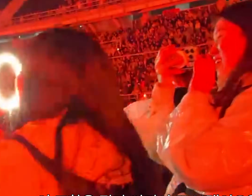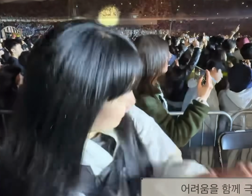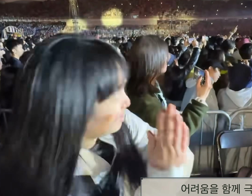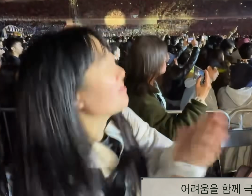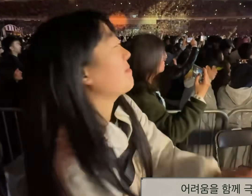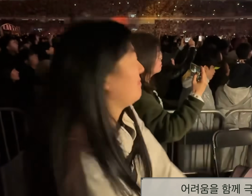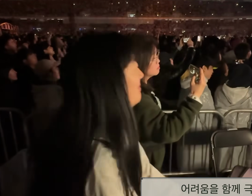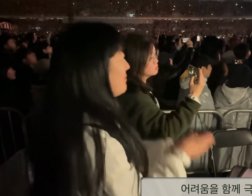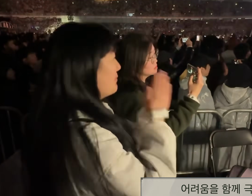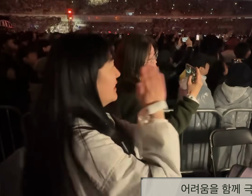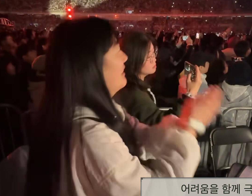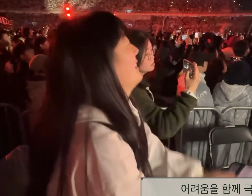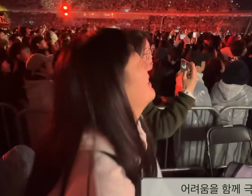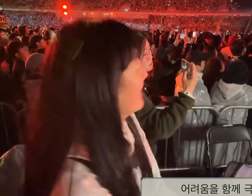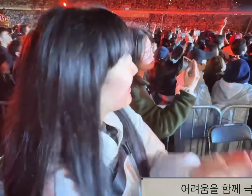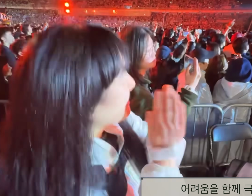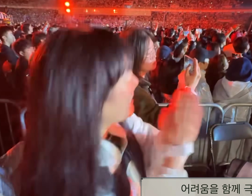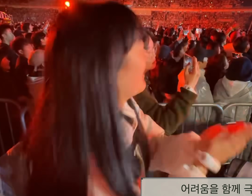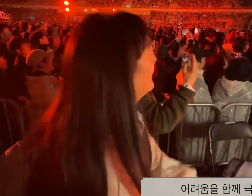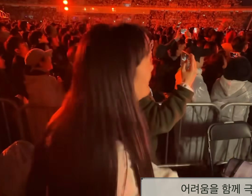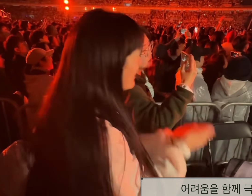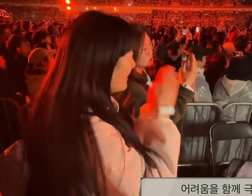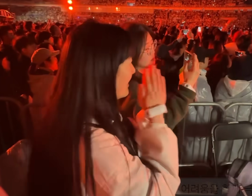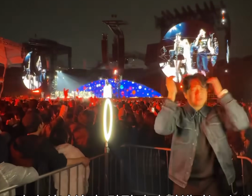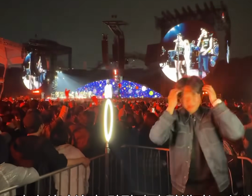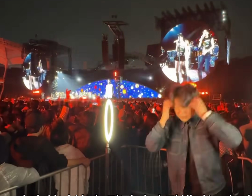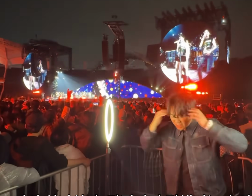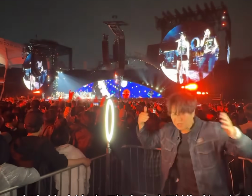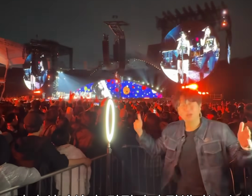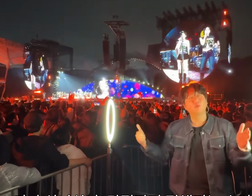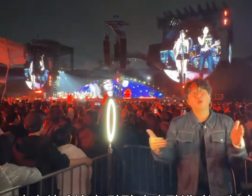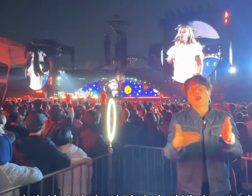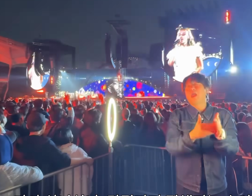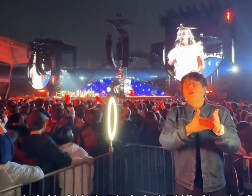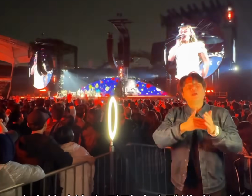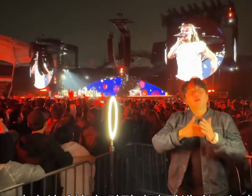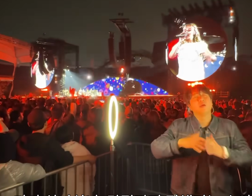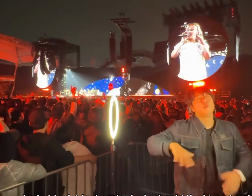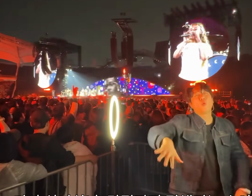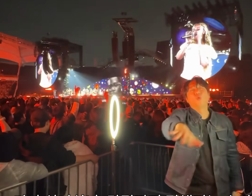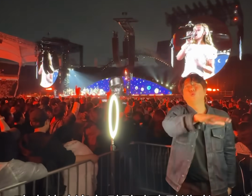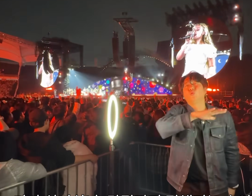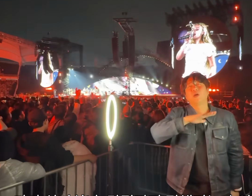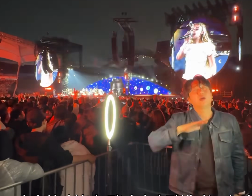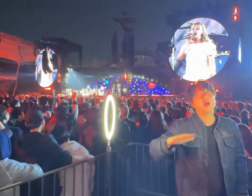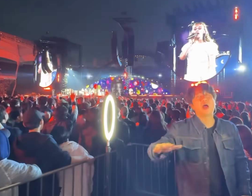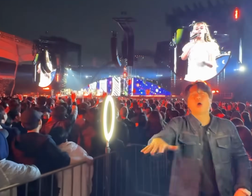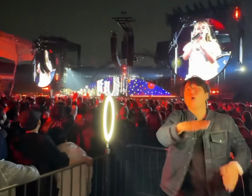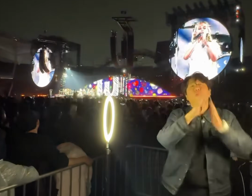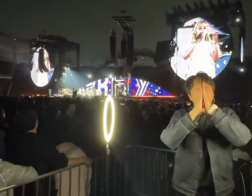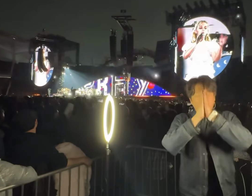“This song carries a powerful message about overcoming hardship and spreading peace and hope.” Every lyric, every emotion was brought to life through sign language.